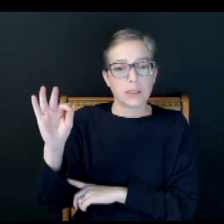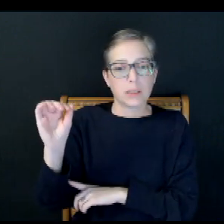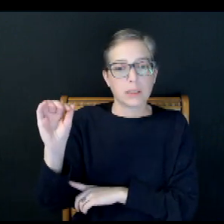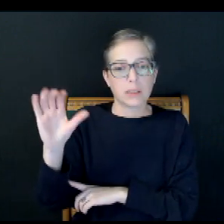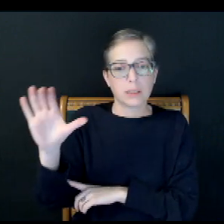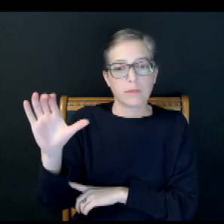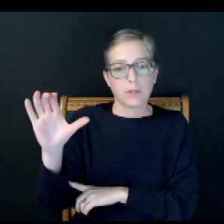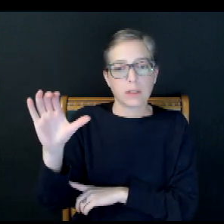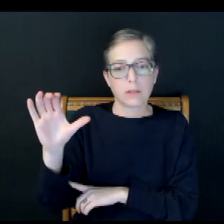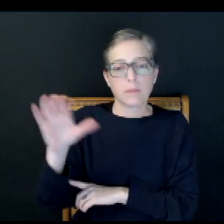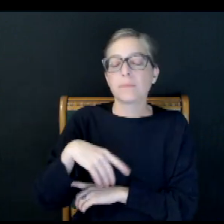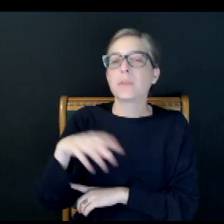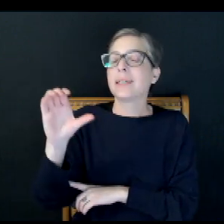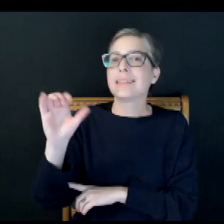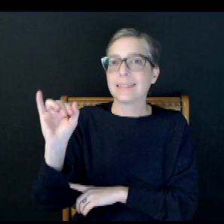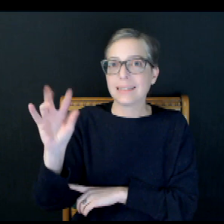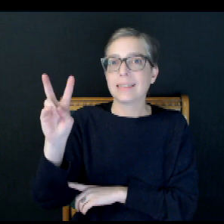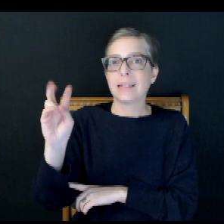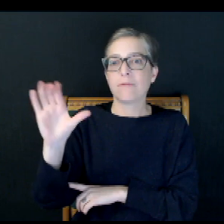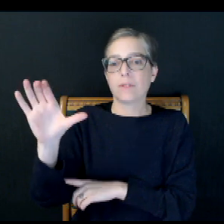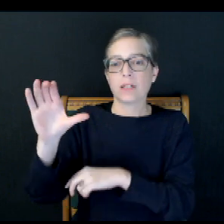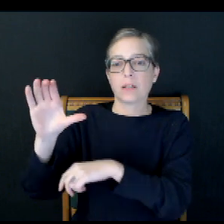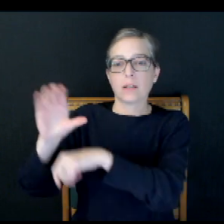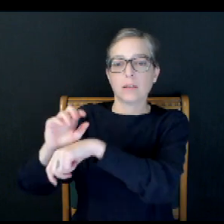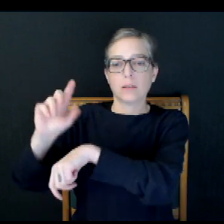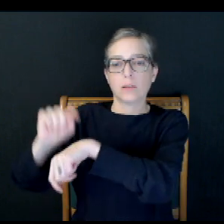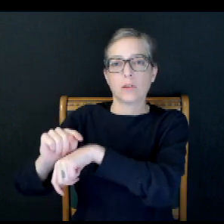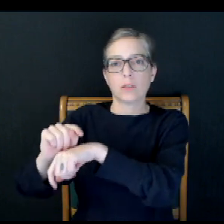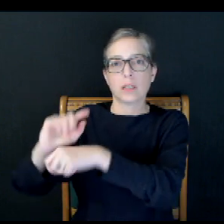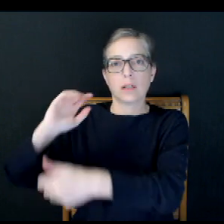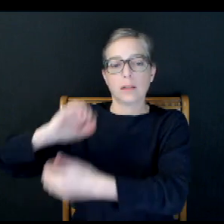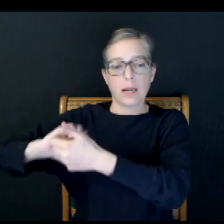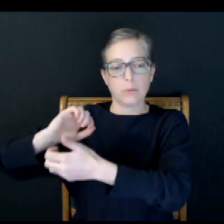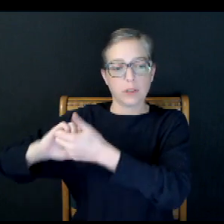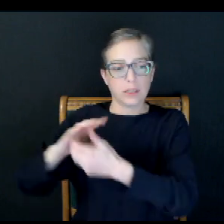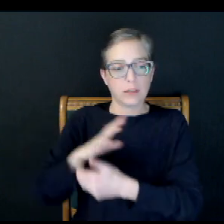highly recommend them as just general people, they're pretty awesome.